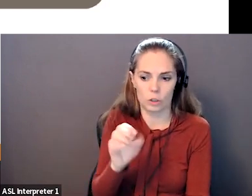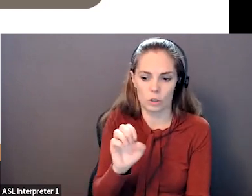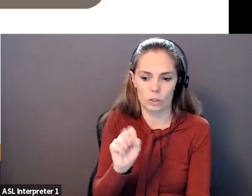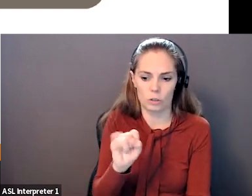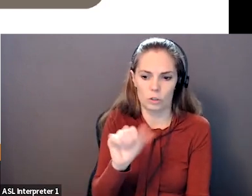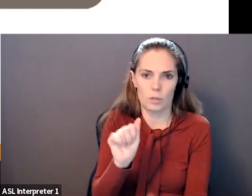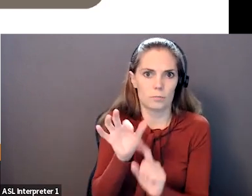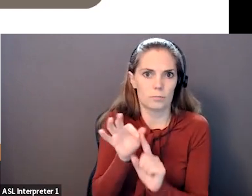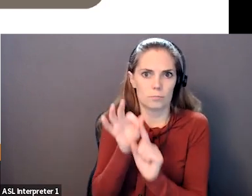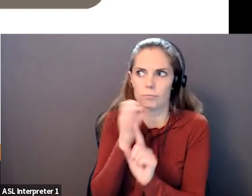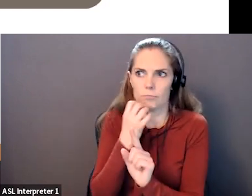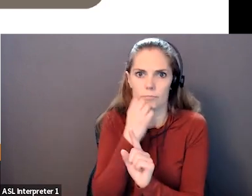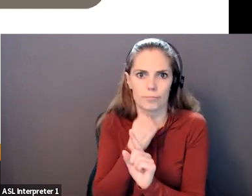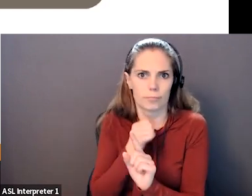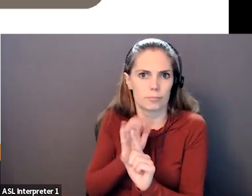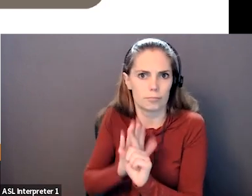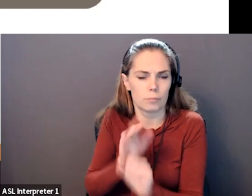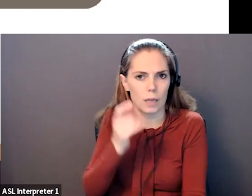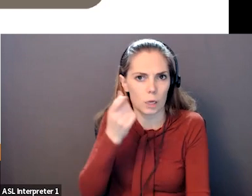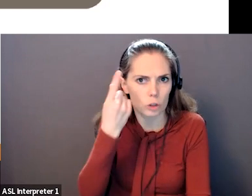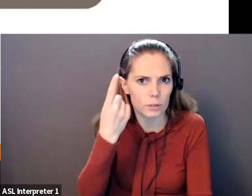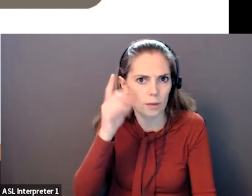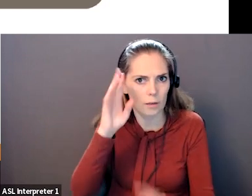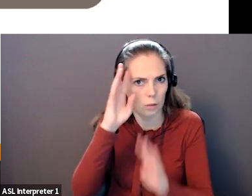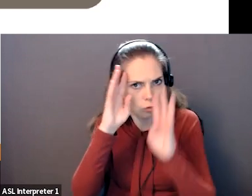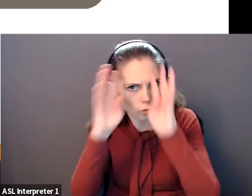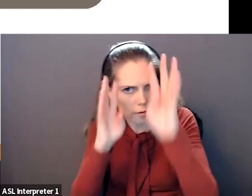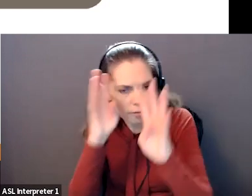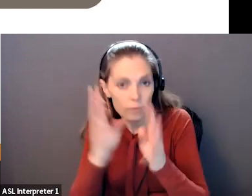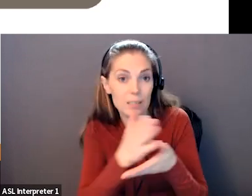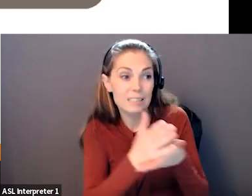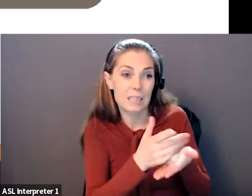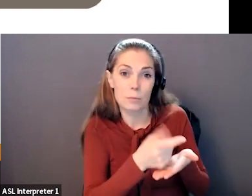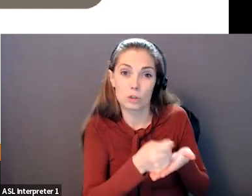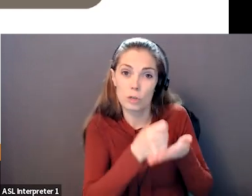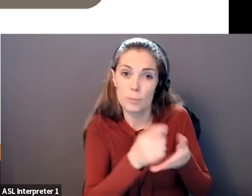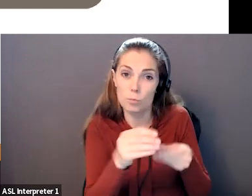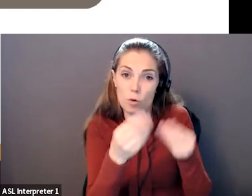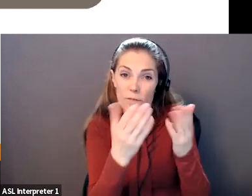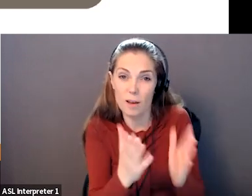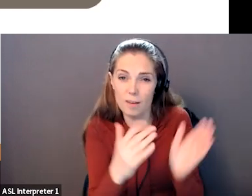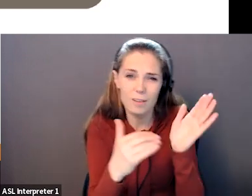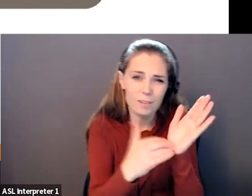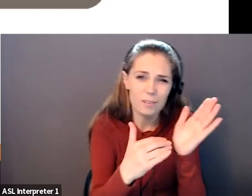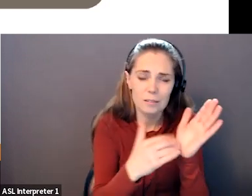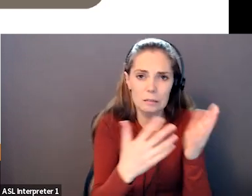the nimbleness and creativity some of our treatment providers just don't know what to do and so a lot about is us trying to kind of work with them and educate we have